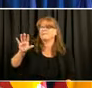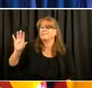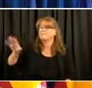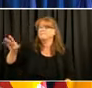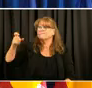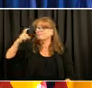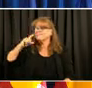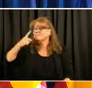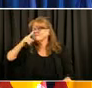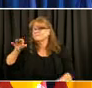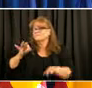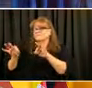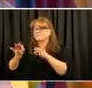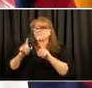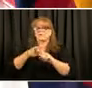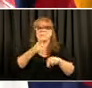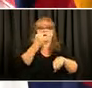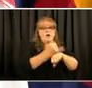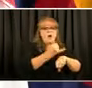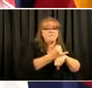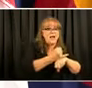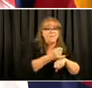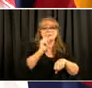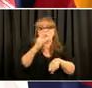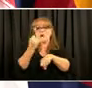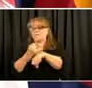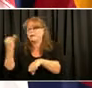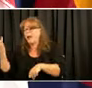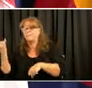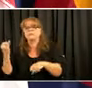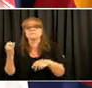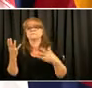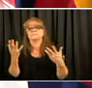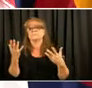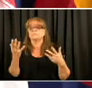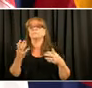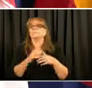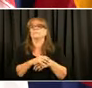a variable experience really across the state and even across the country um but in general